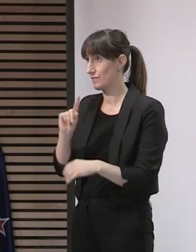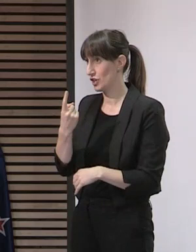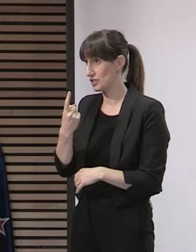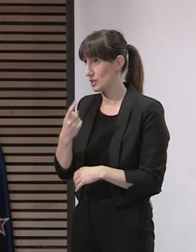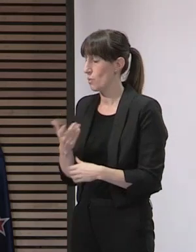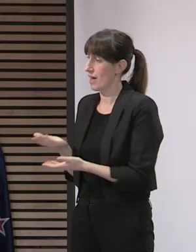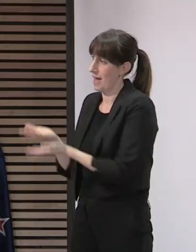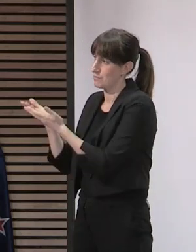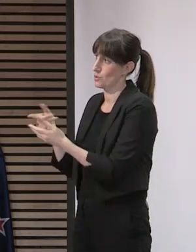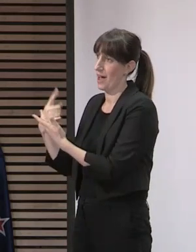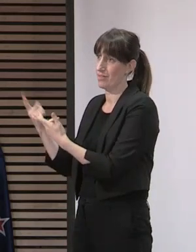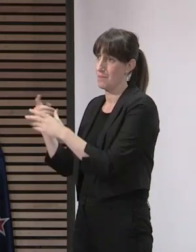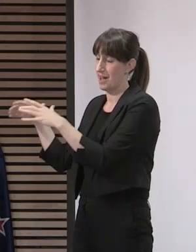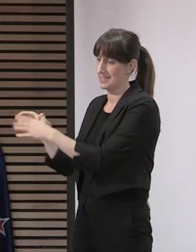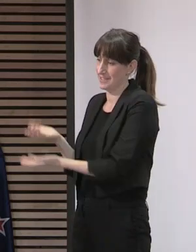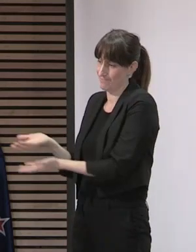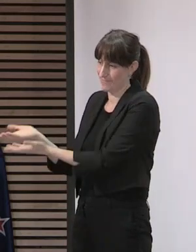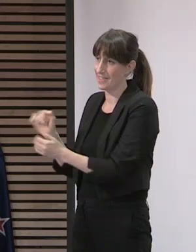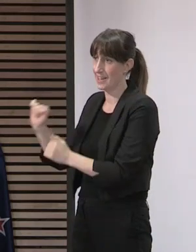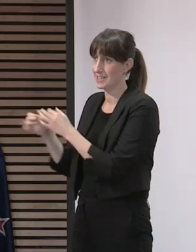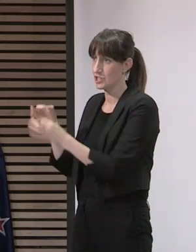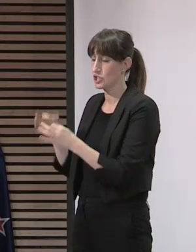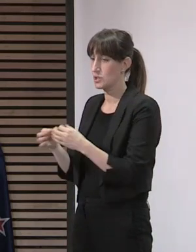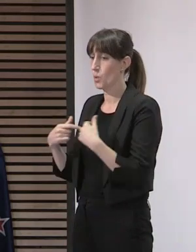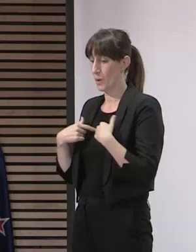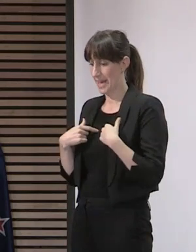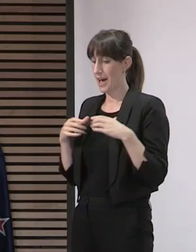Look, these ultimately are decisions that